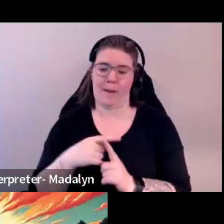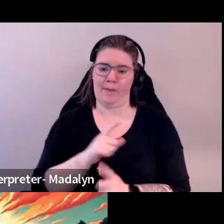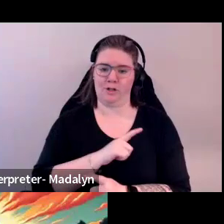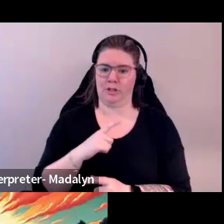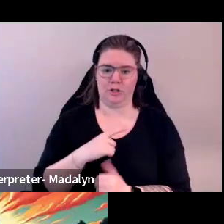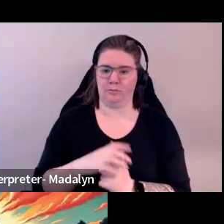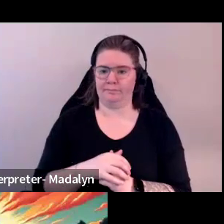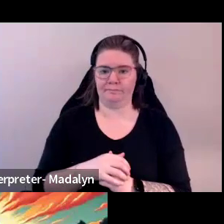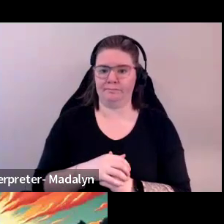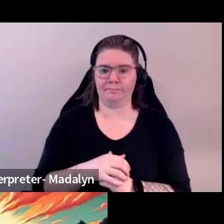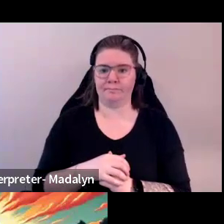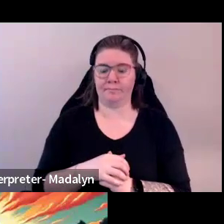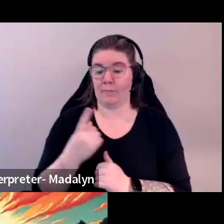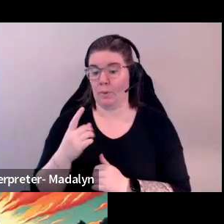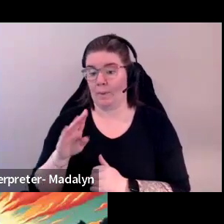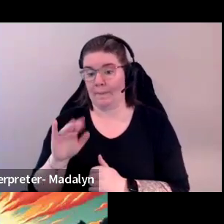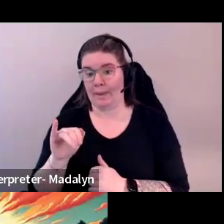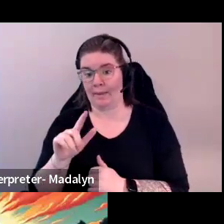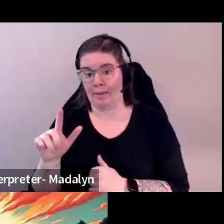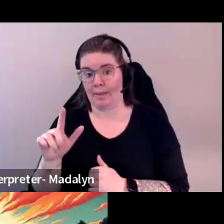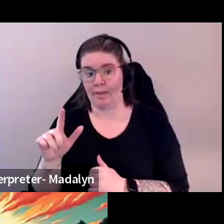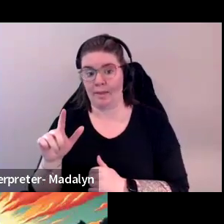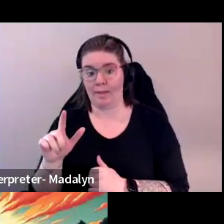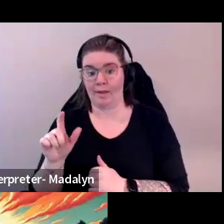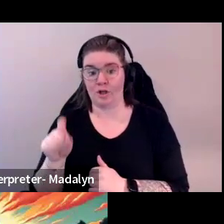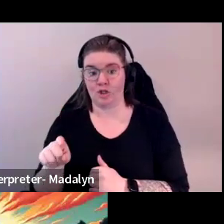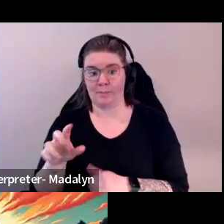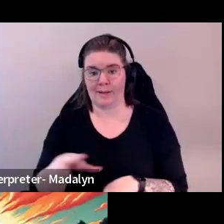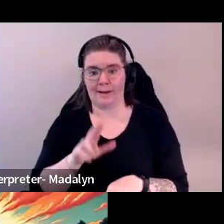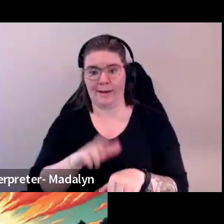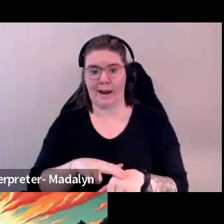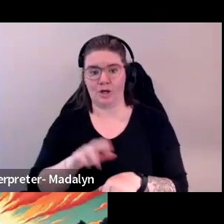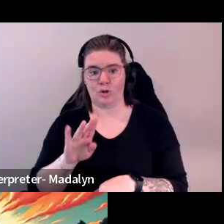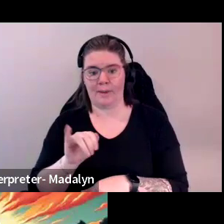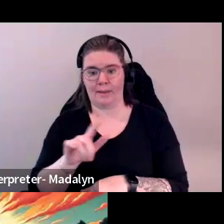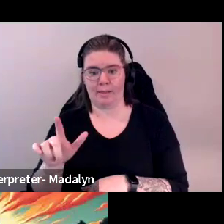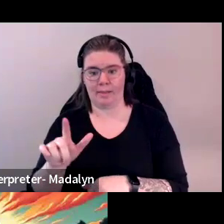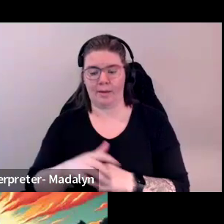Don Dew: and our one bill Don Dew: that actually should be a national bill, so Don Dew: is.